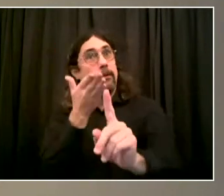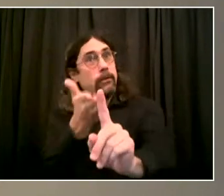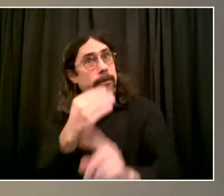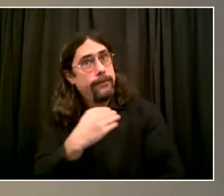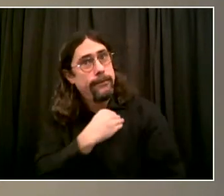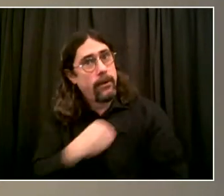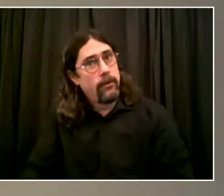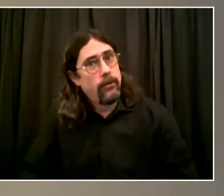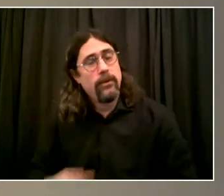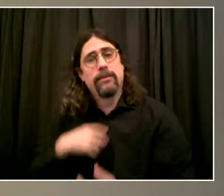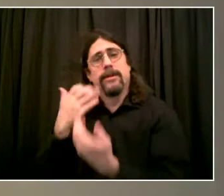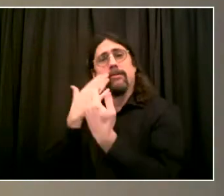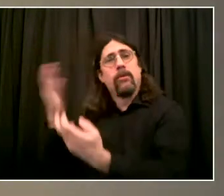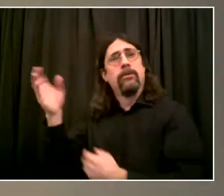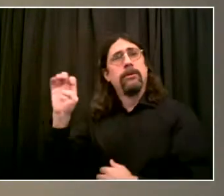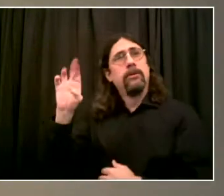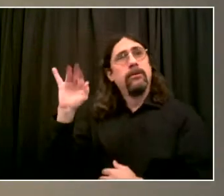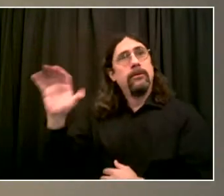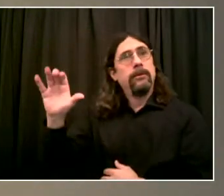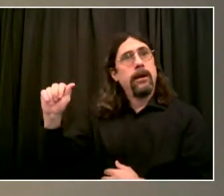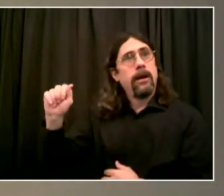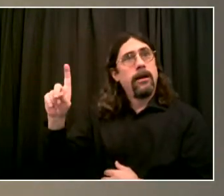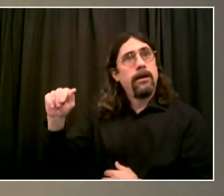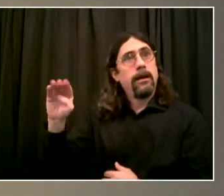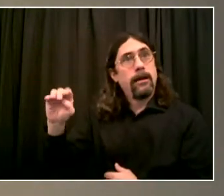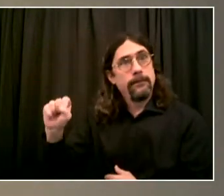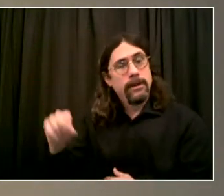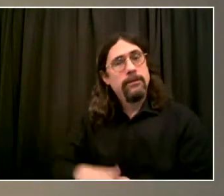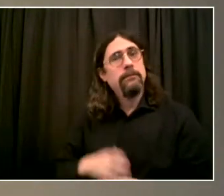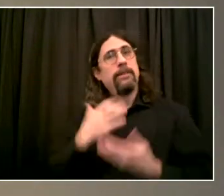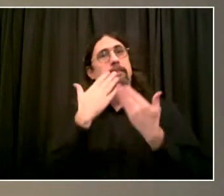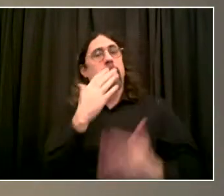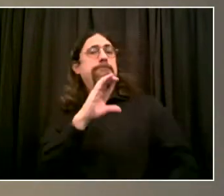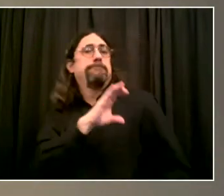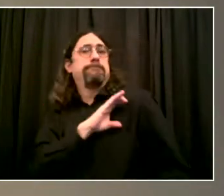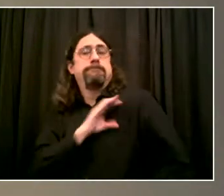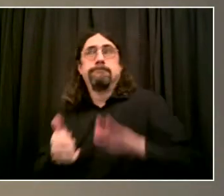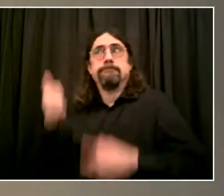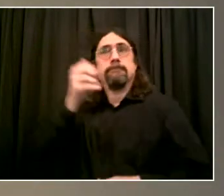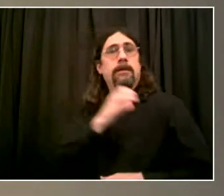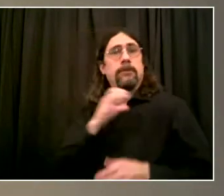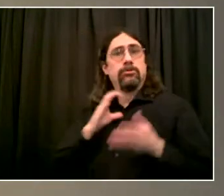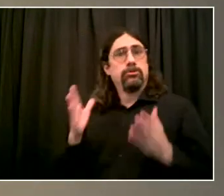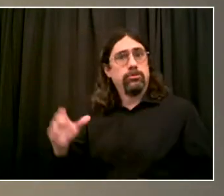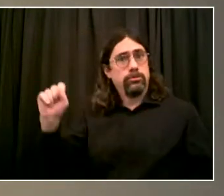YOU AND BROOKLYN BOROUGH PRESIDENT ERIC ADAMS AND COMMISSIONER SHEA, ANOTHER